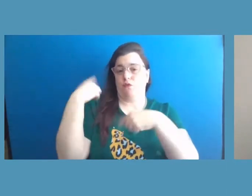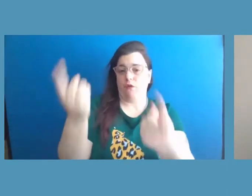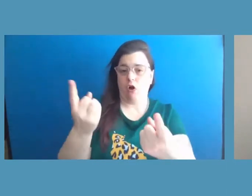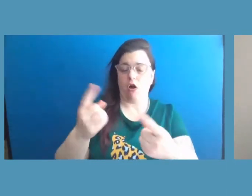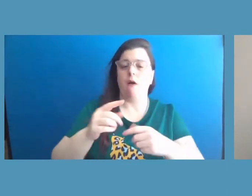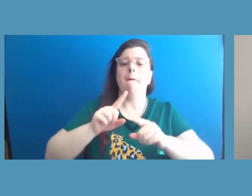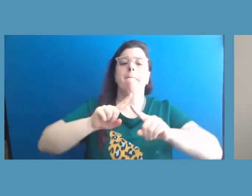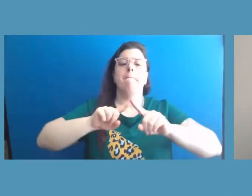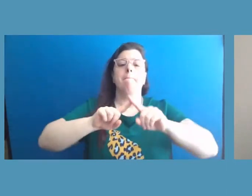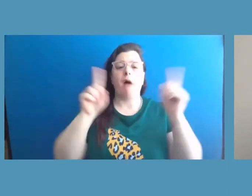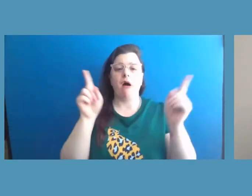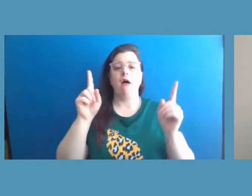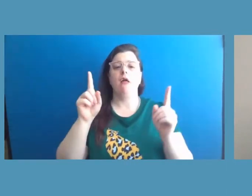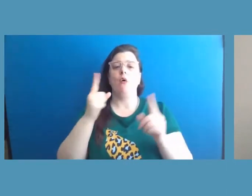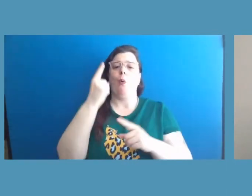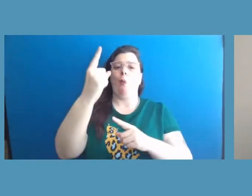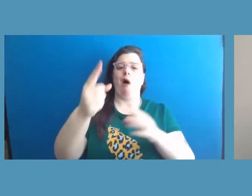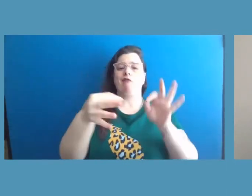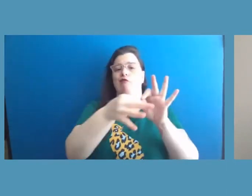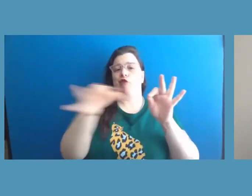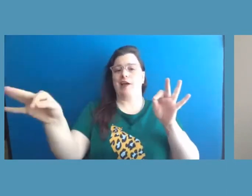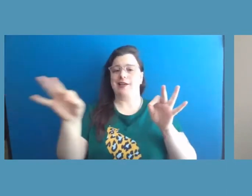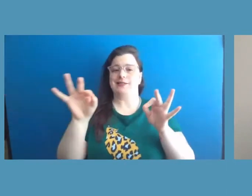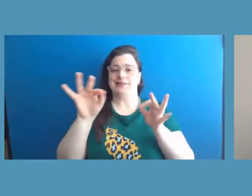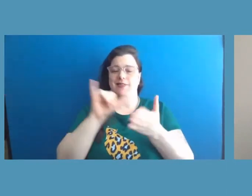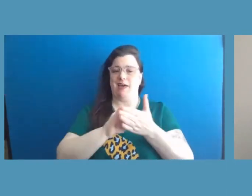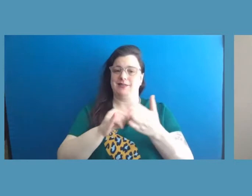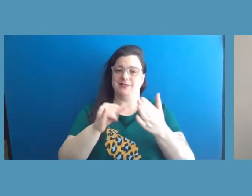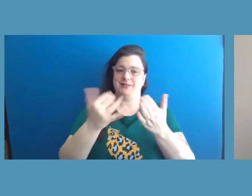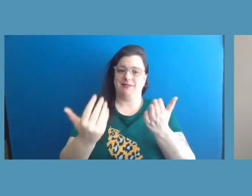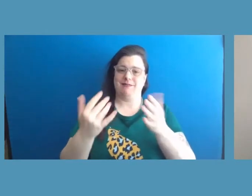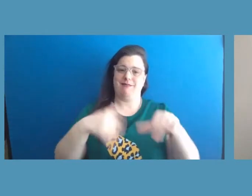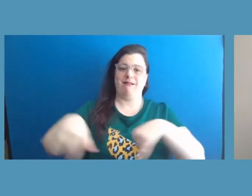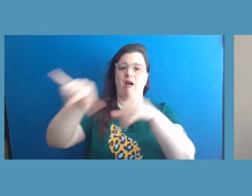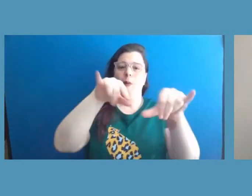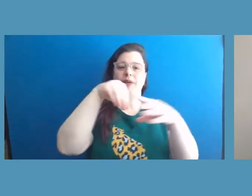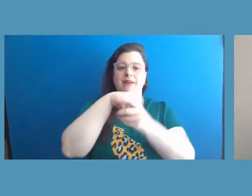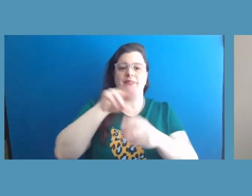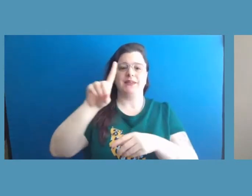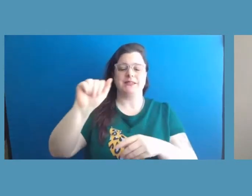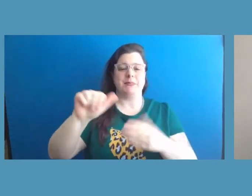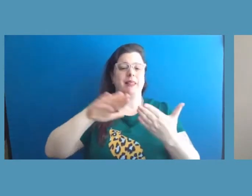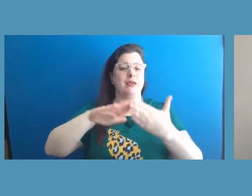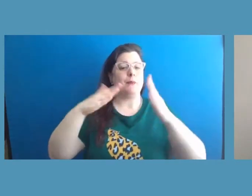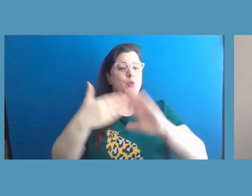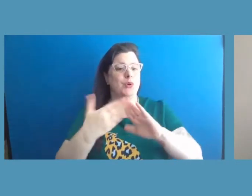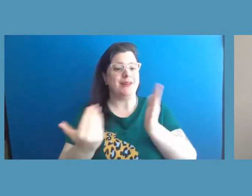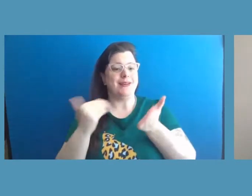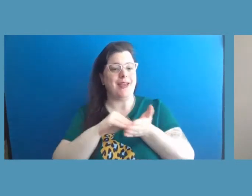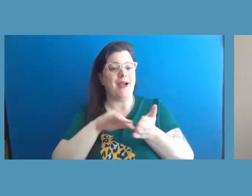over time there has not been a lot of research in that but one phrase that is common in the